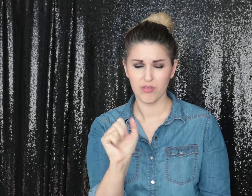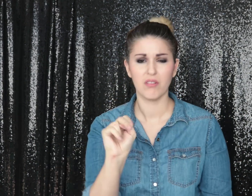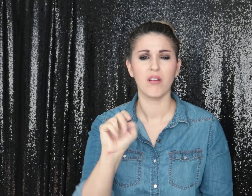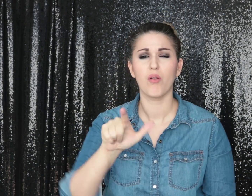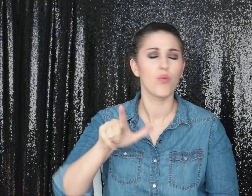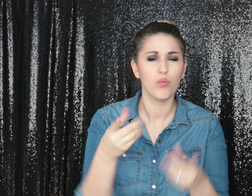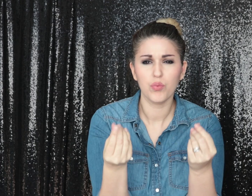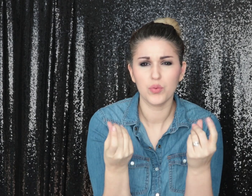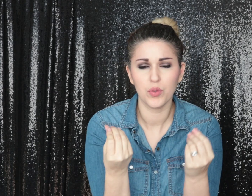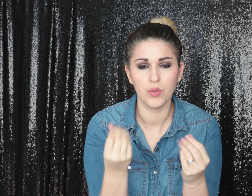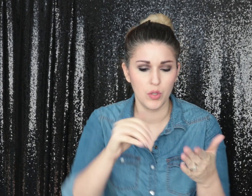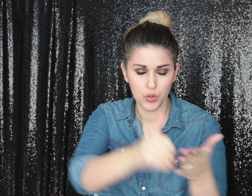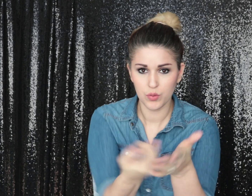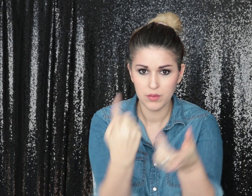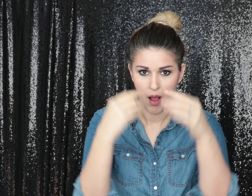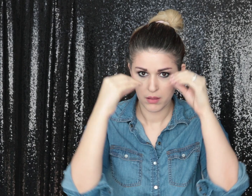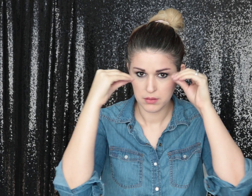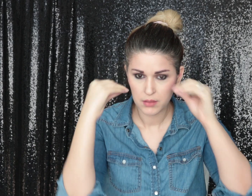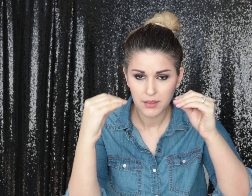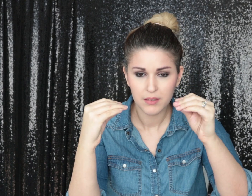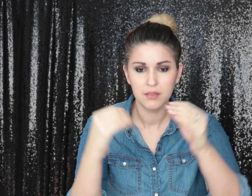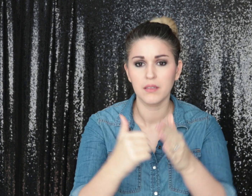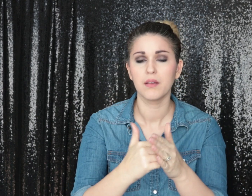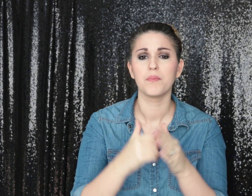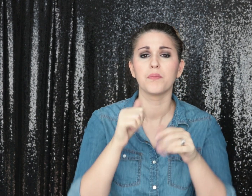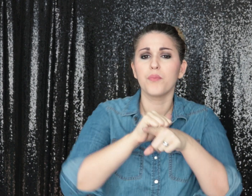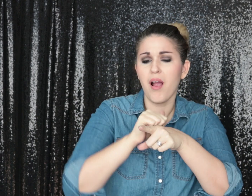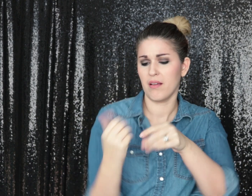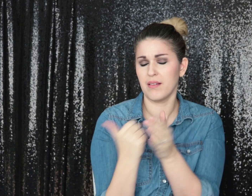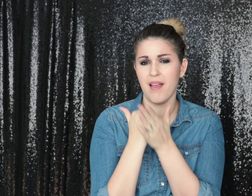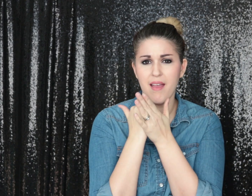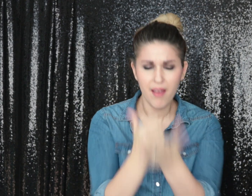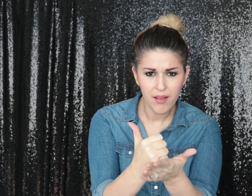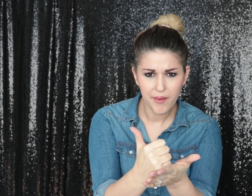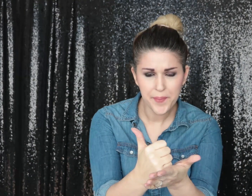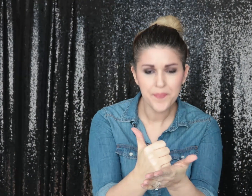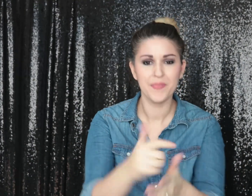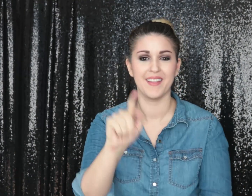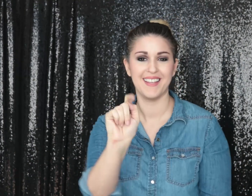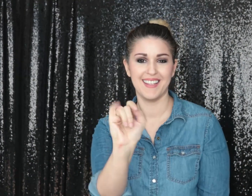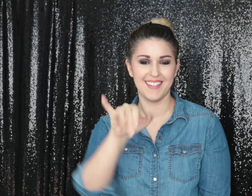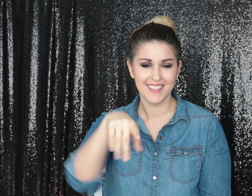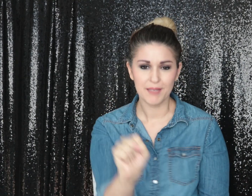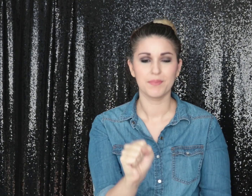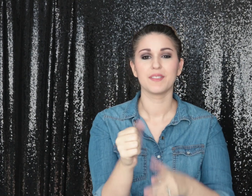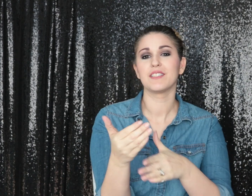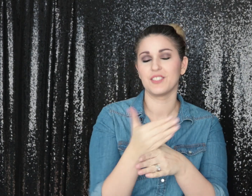happy to practice as well as share tips and tricks just like these. So if you're new here, consider subscribing